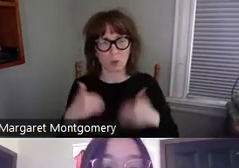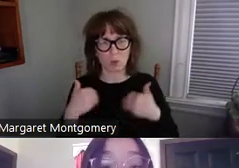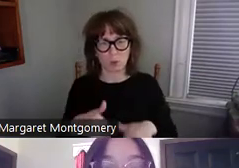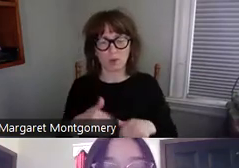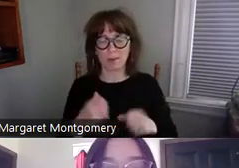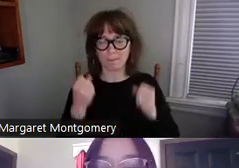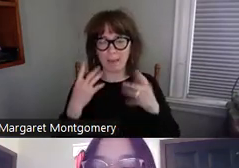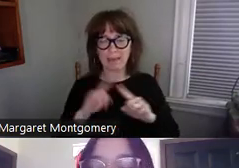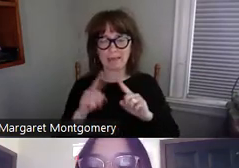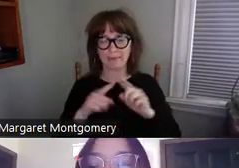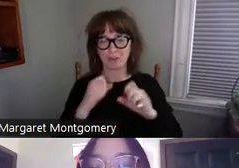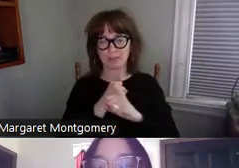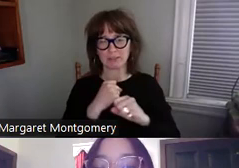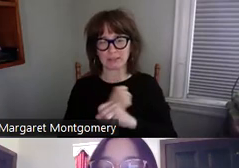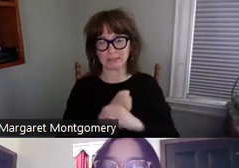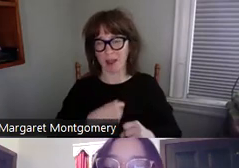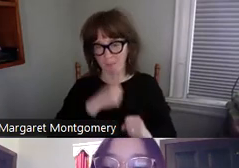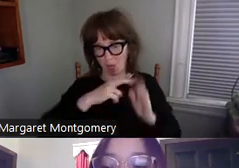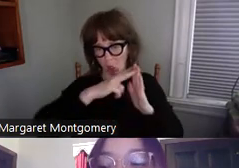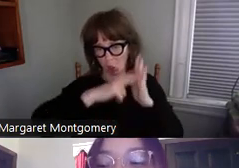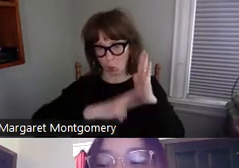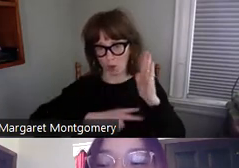12:12:56 I won't read them out to you but with domestic violence, I'm.